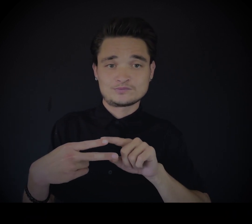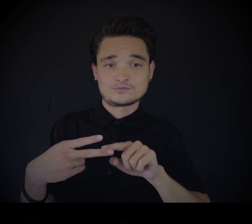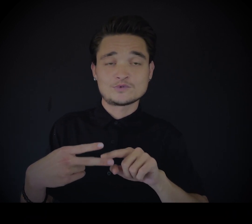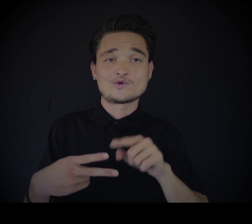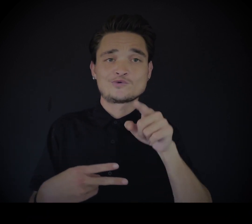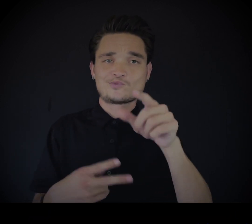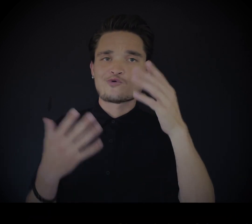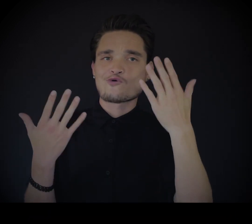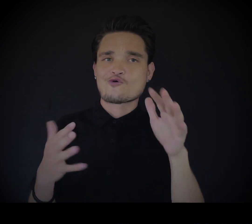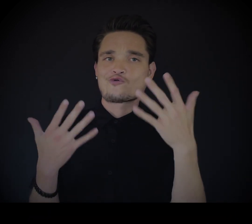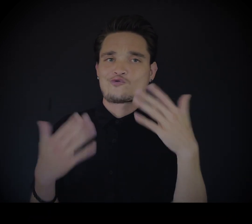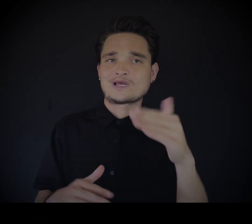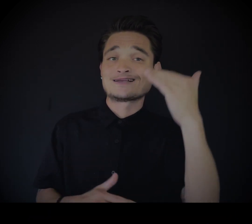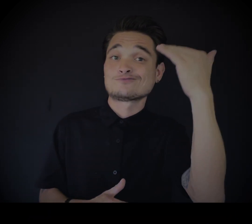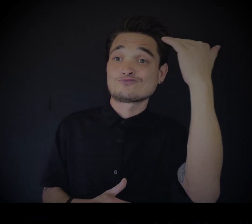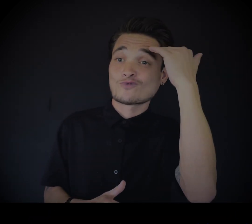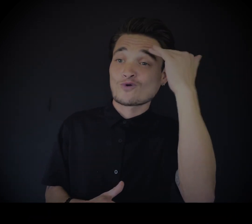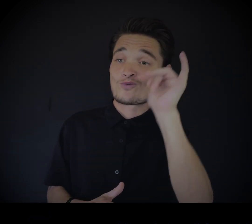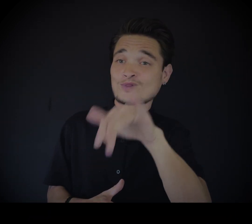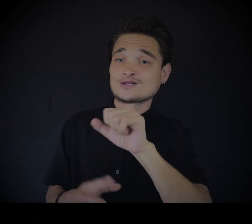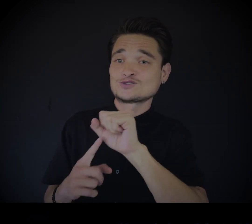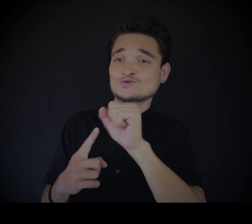in the report as a person of knowledge of the incident